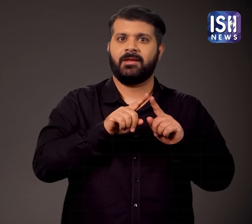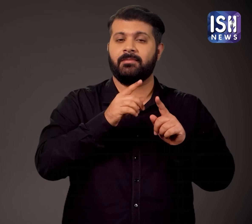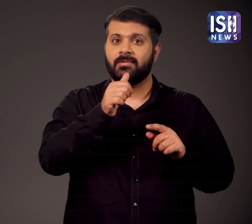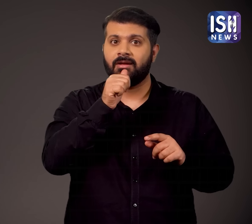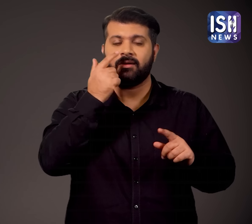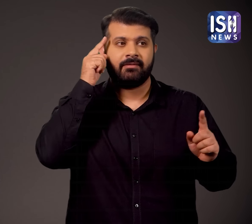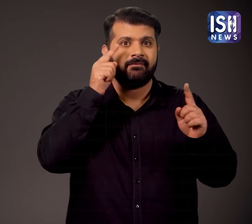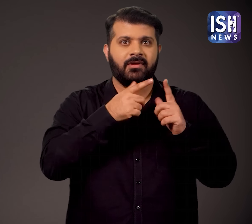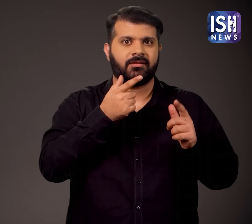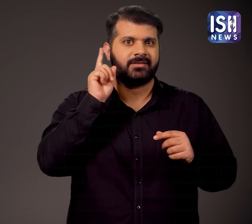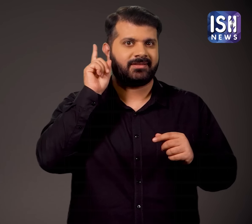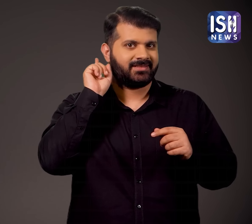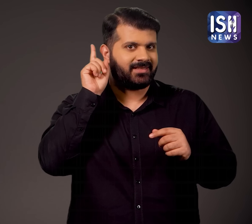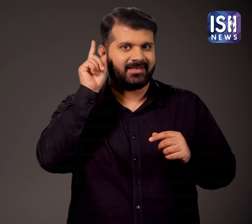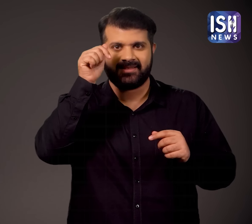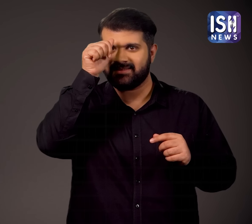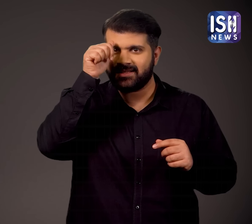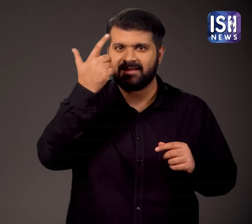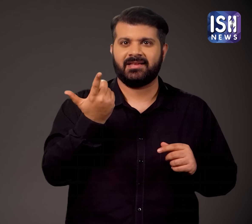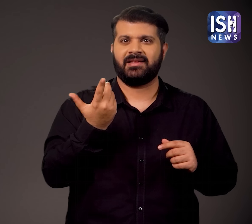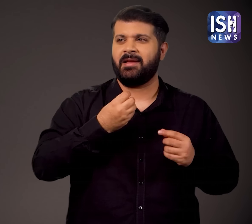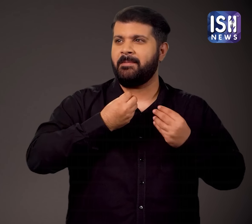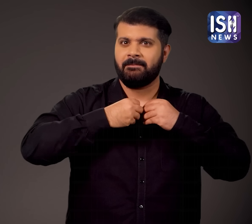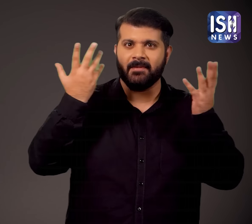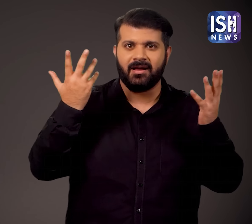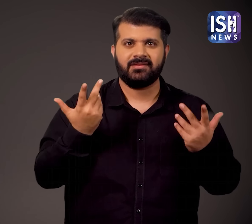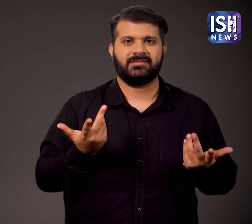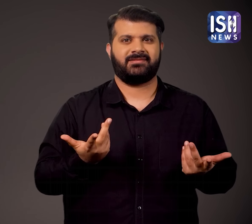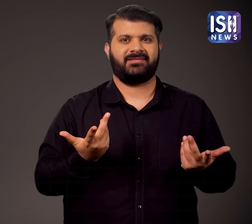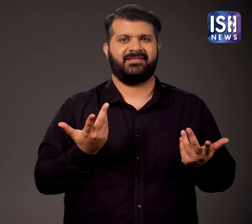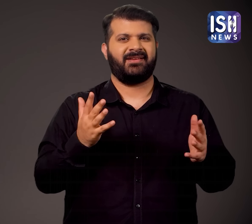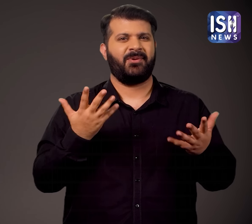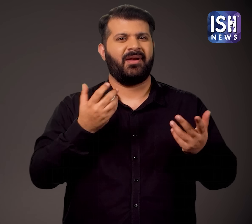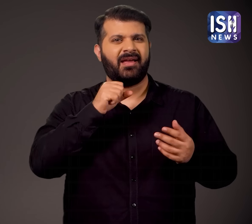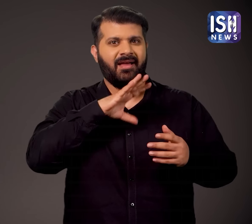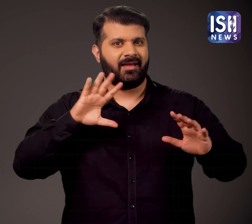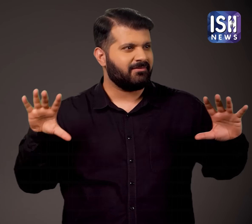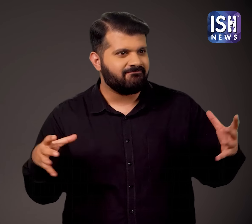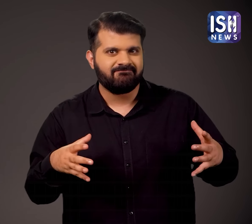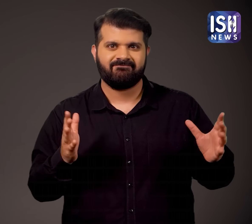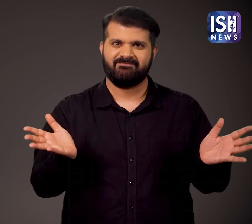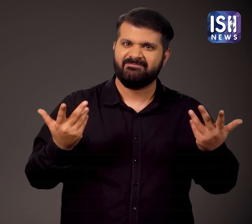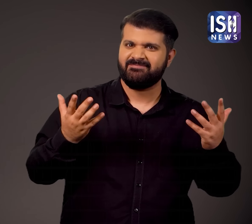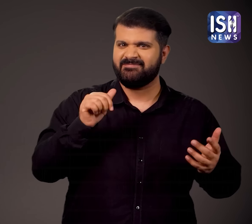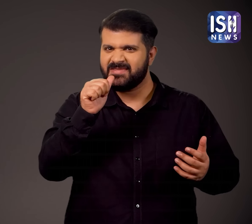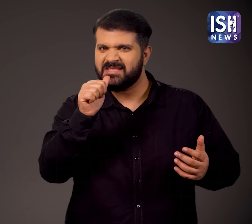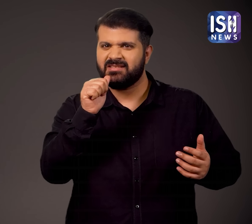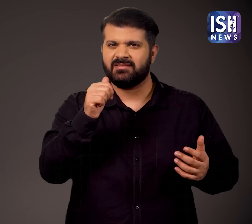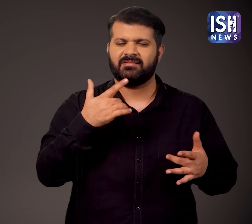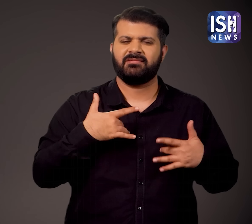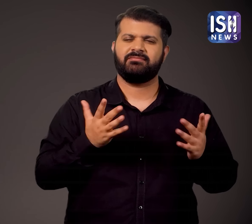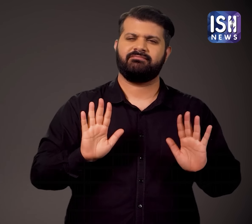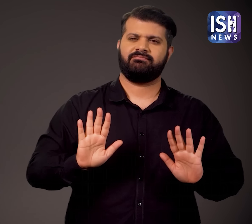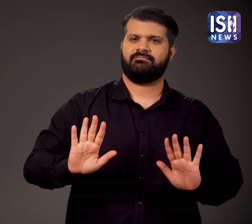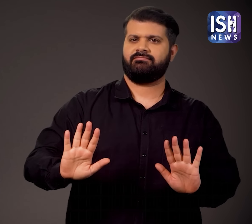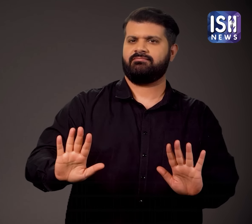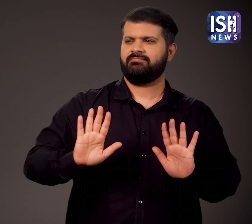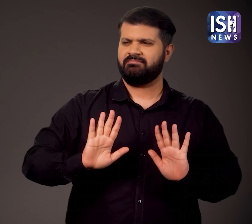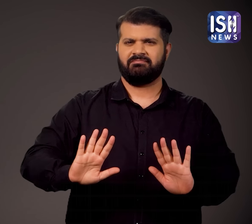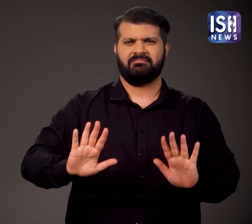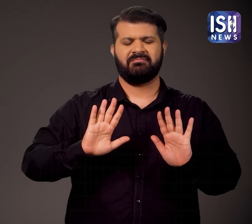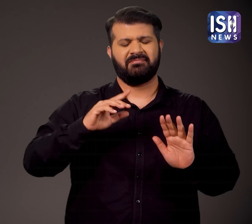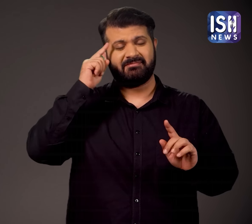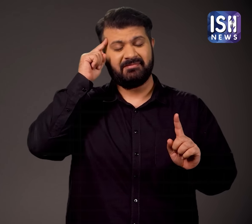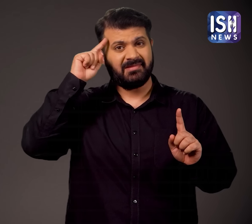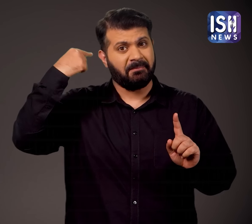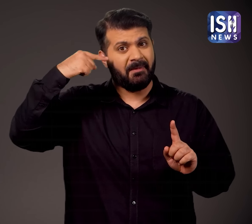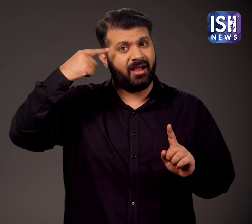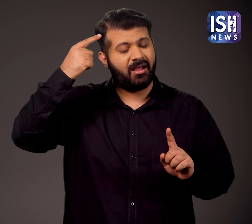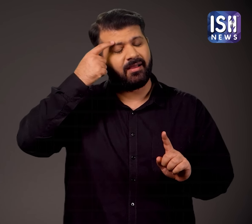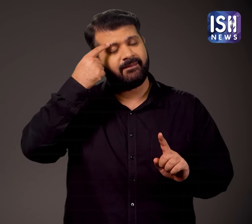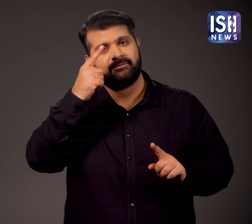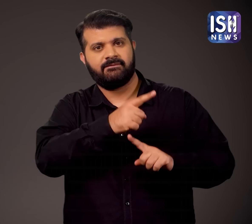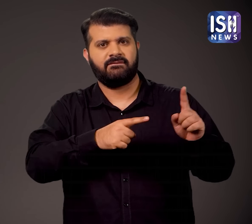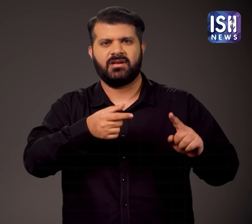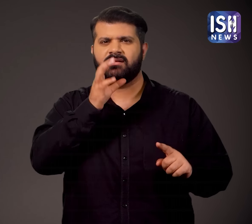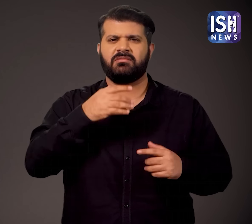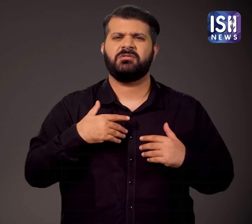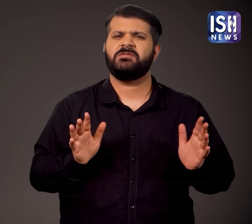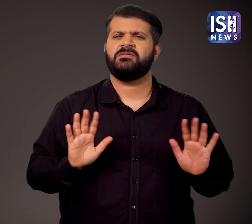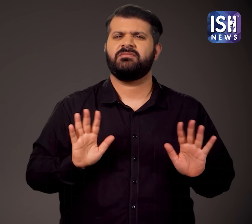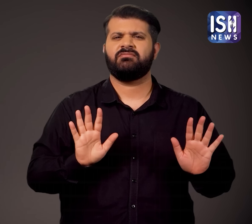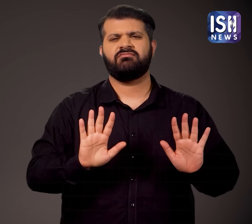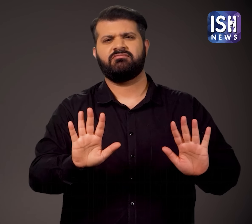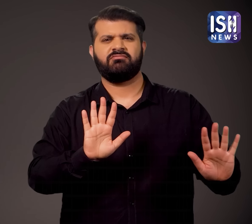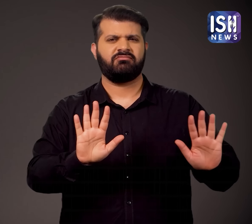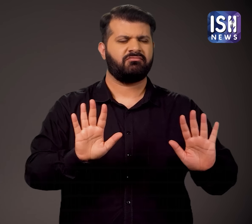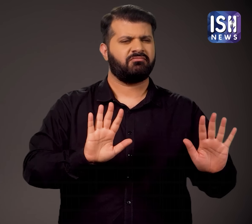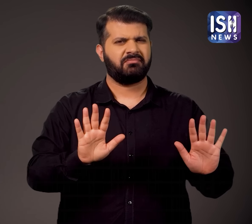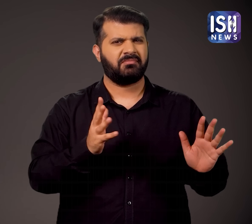Instead of drinking every weekend or at every party, many young people are choosing to not drink at all.